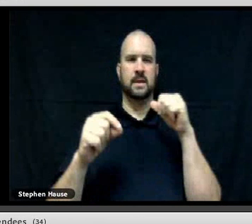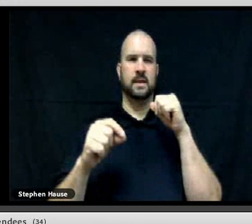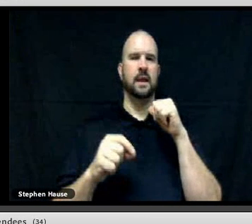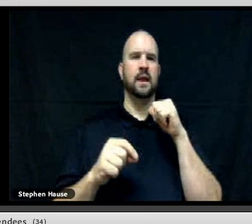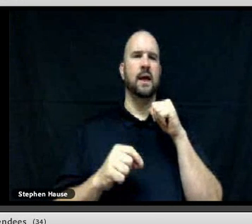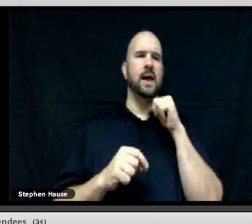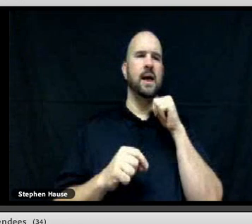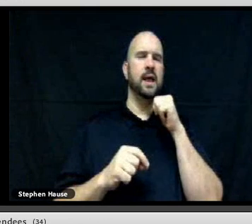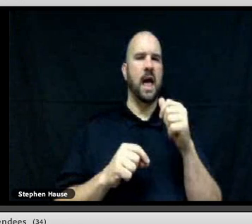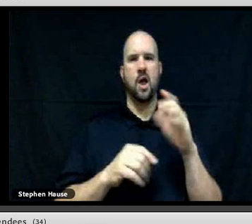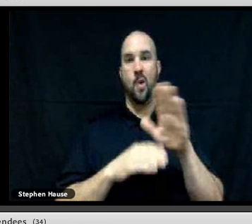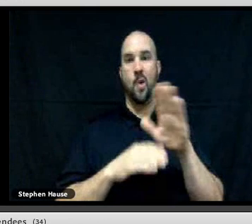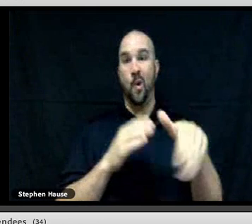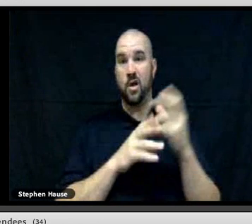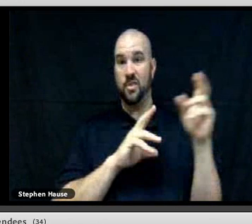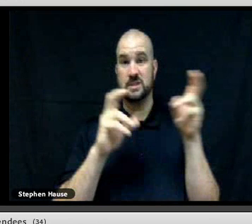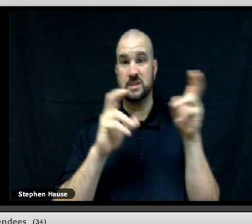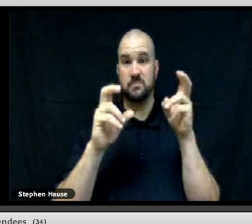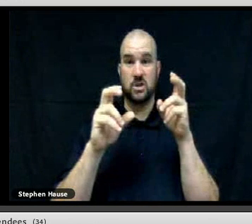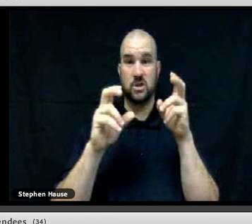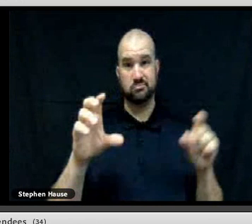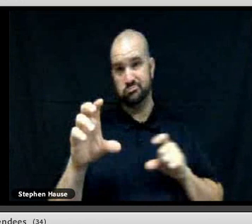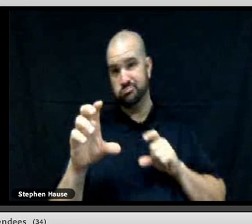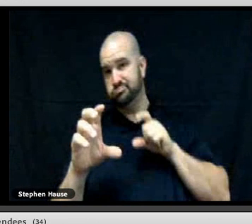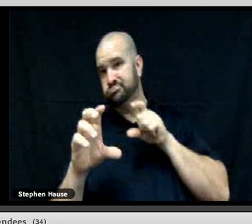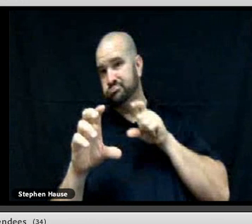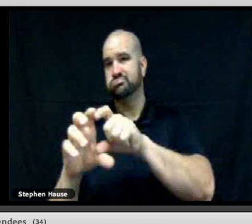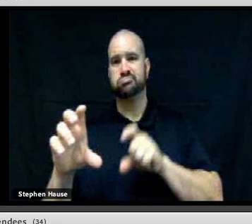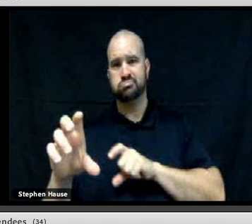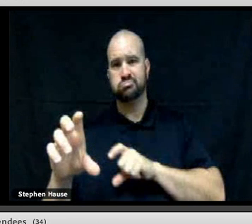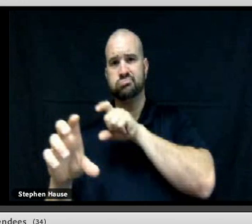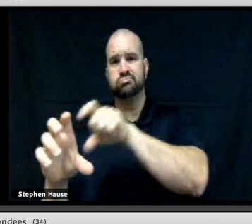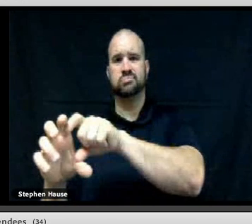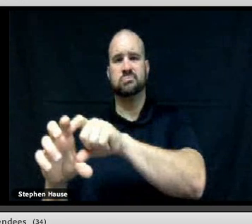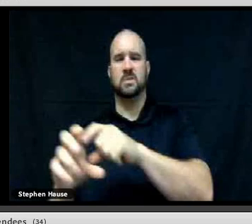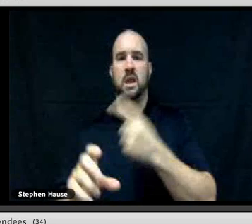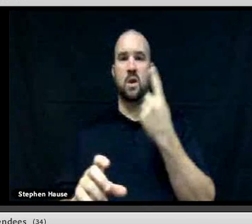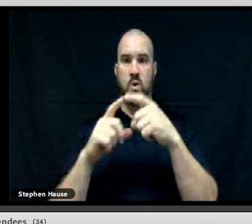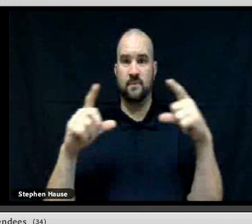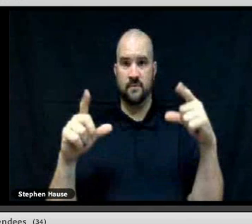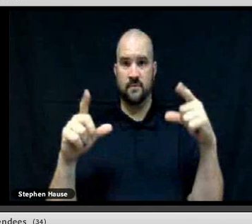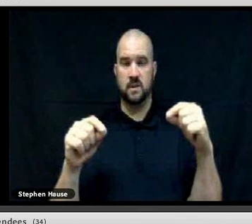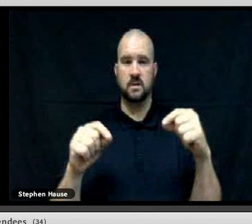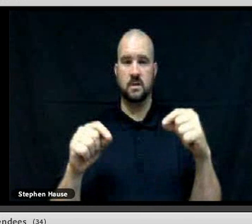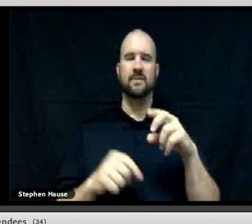or if you are not able to use multiple fields, repeat fields in your system,